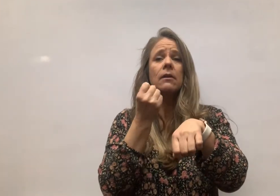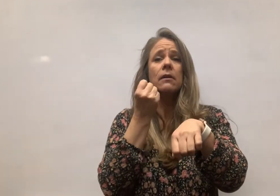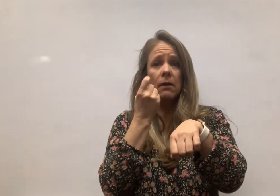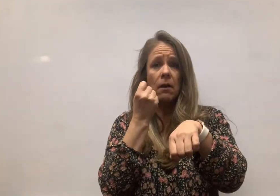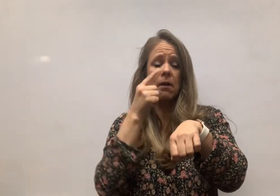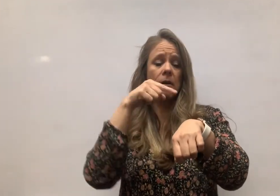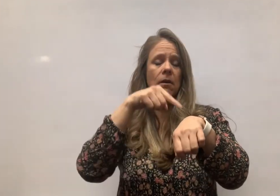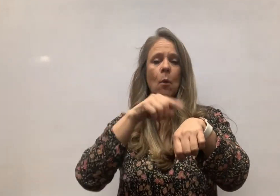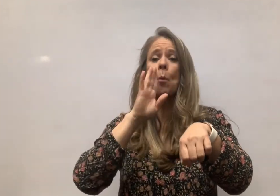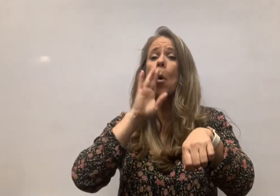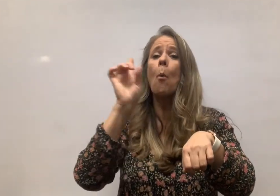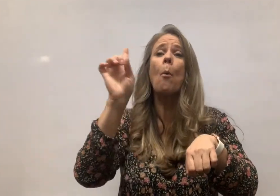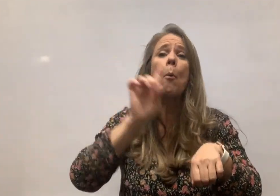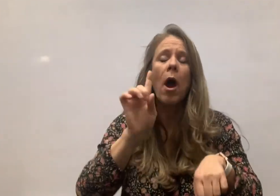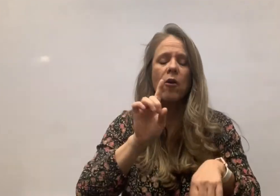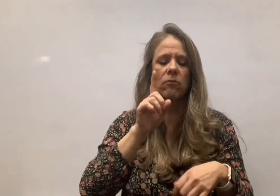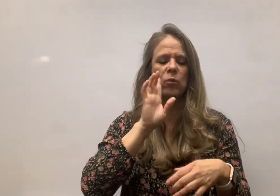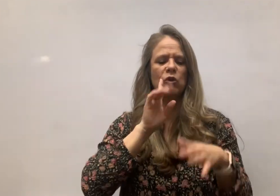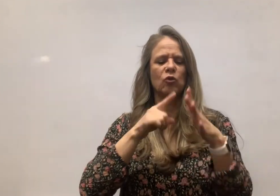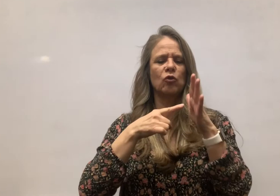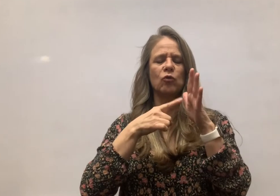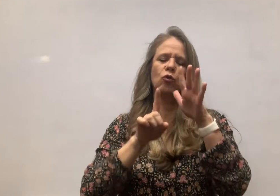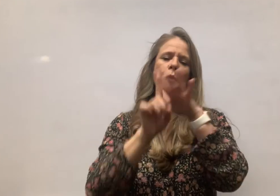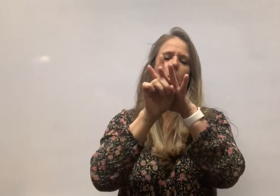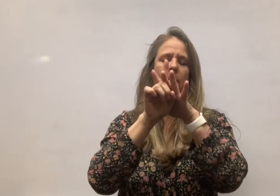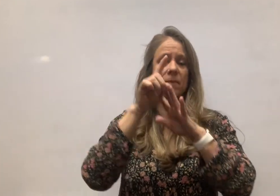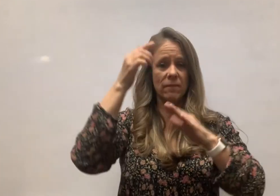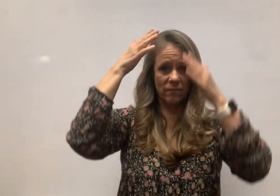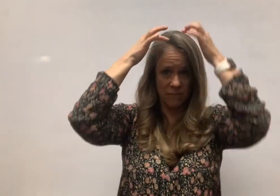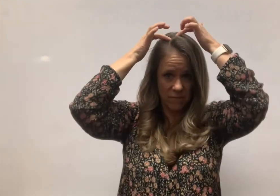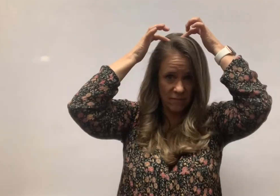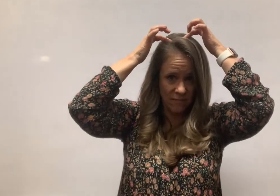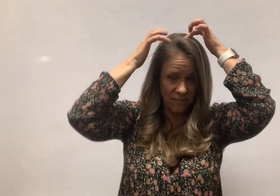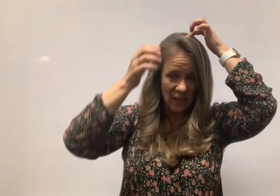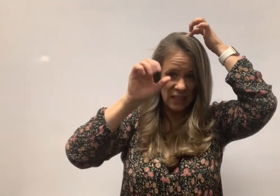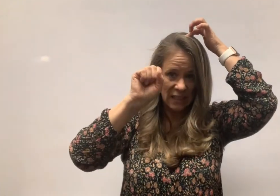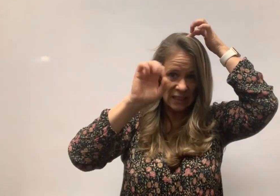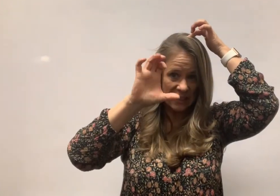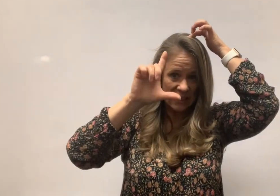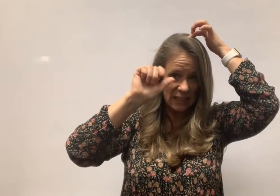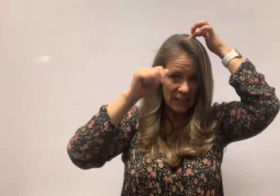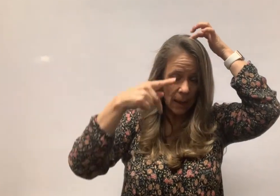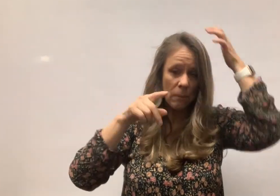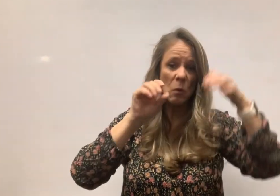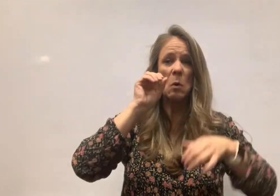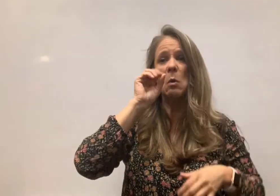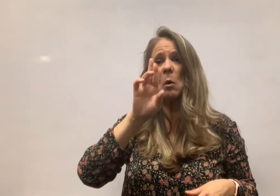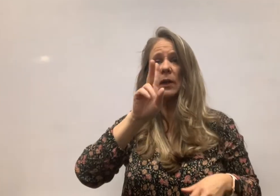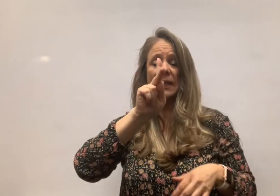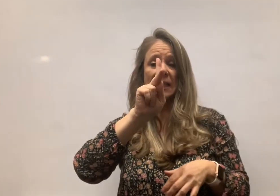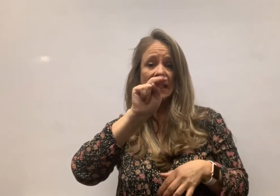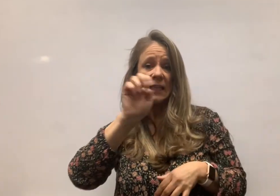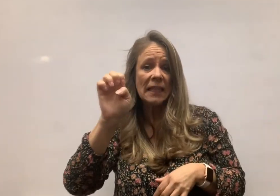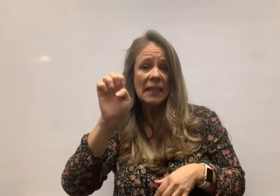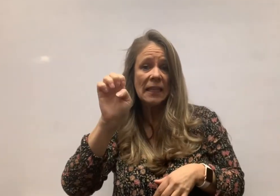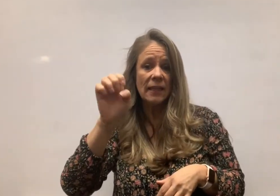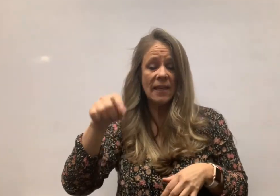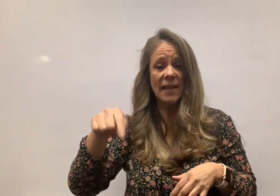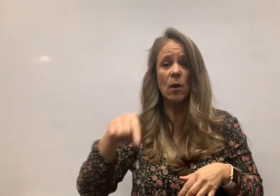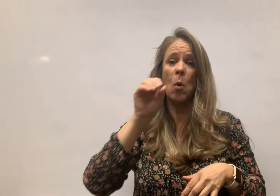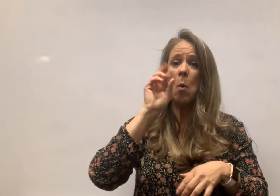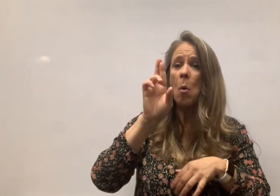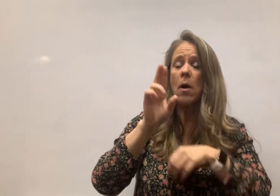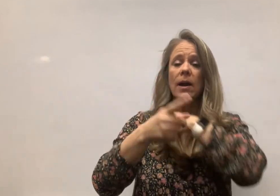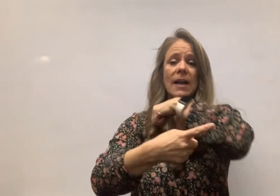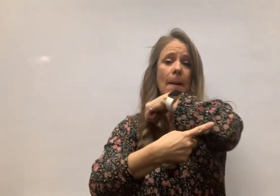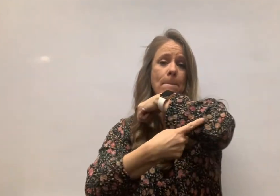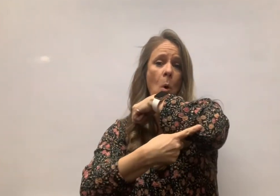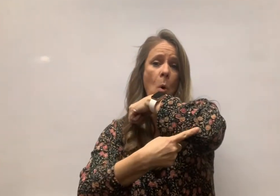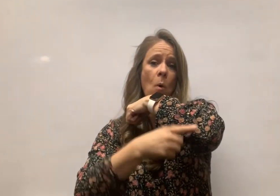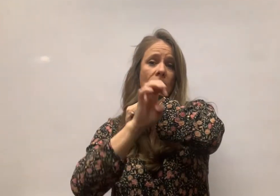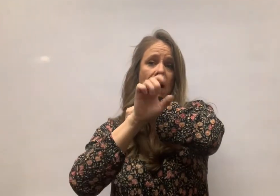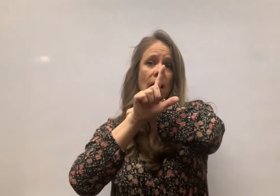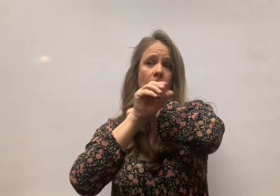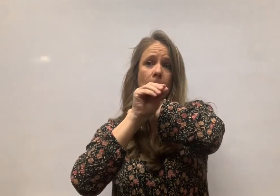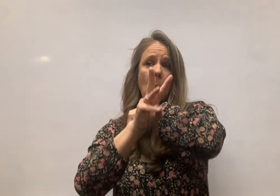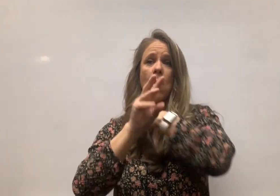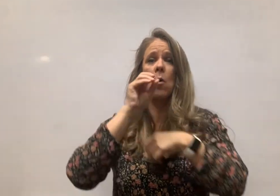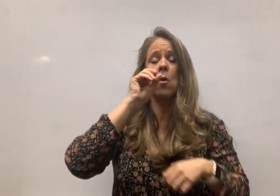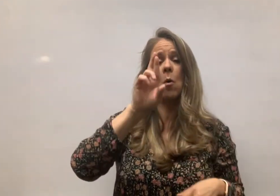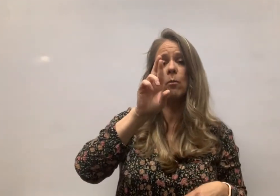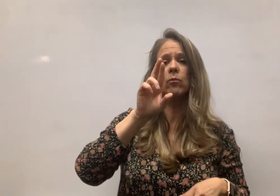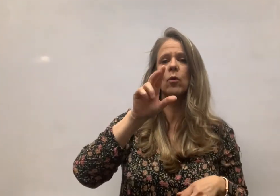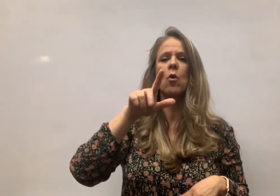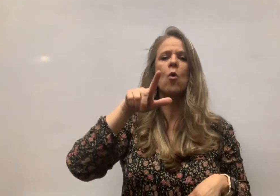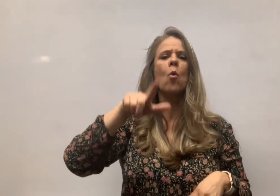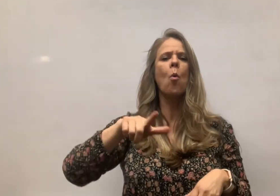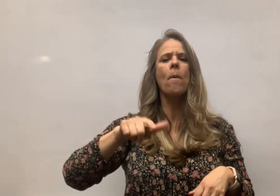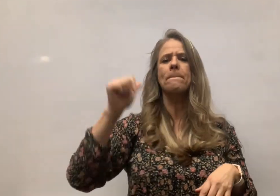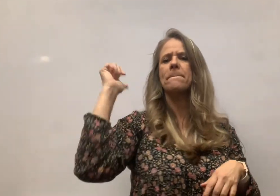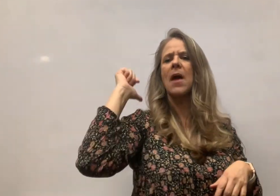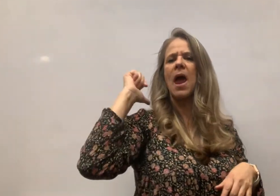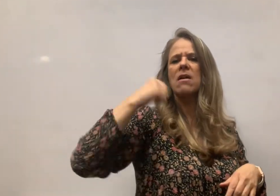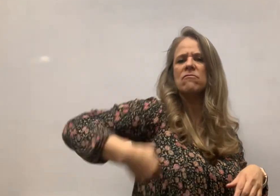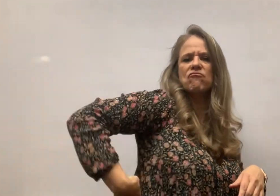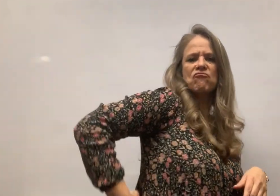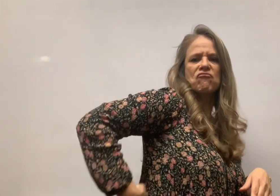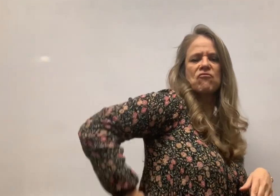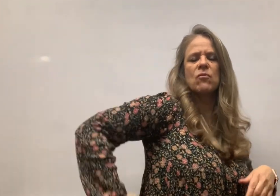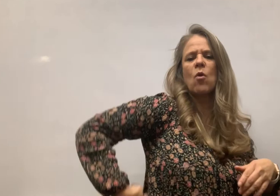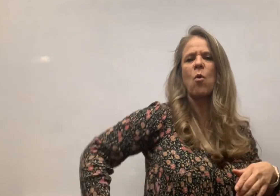It shows up on the scalp, knees, elbows, and lower back.